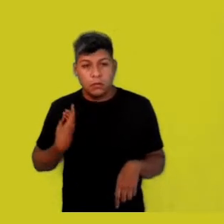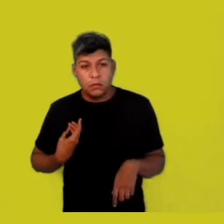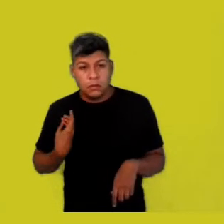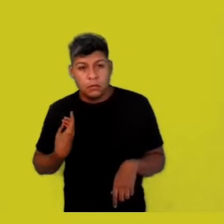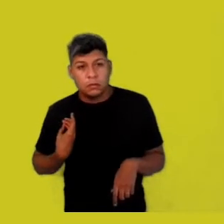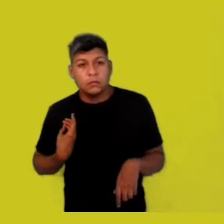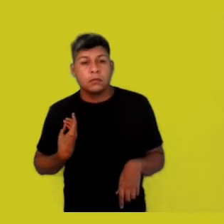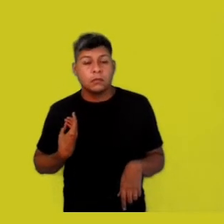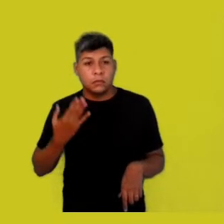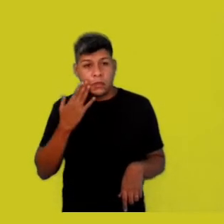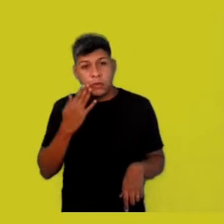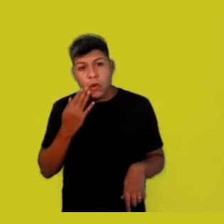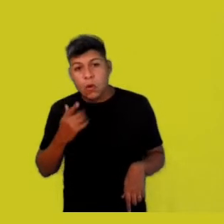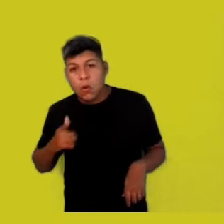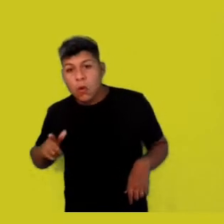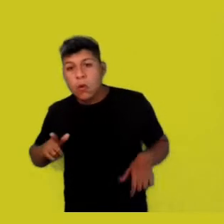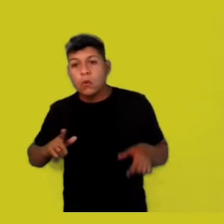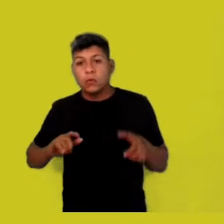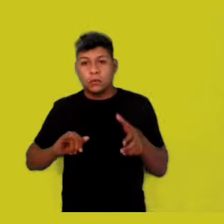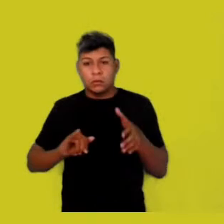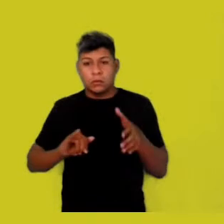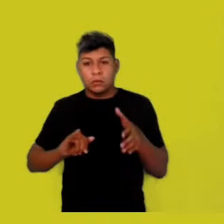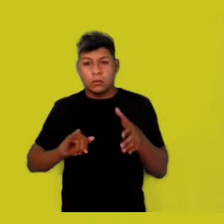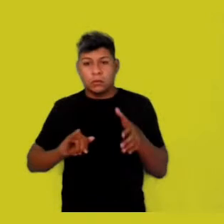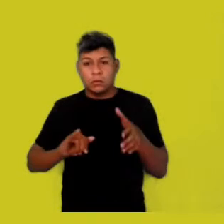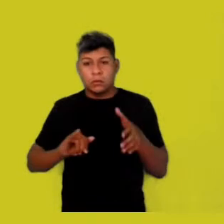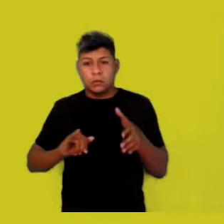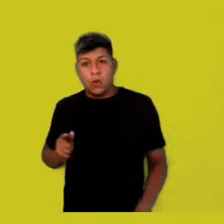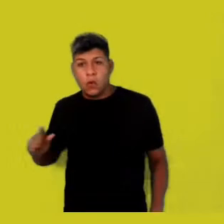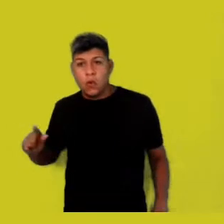other entities, other enunciations.